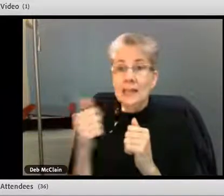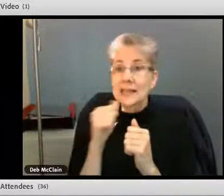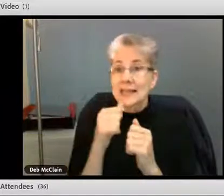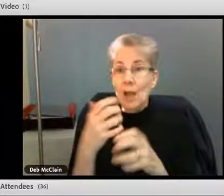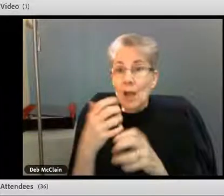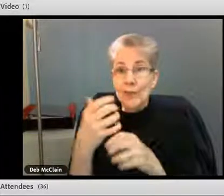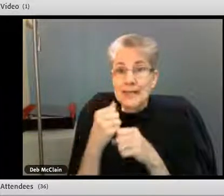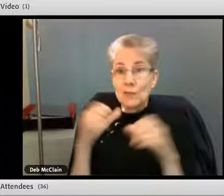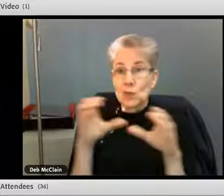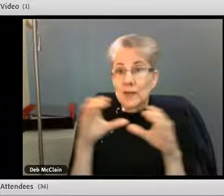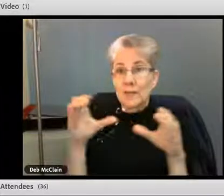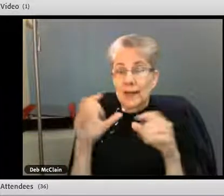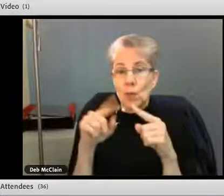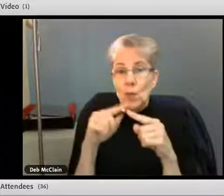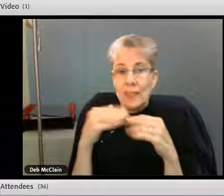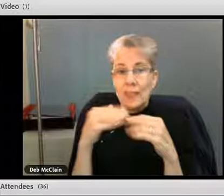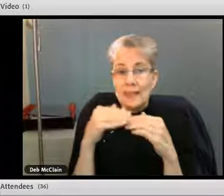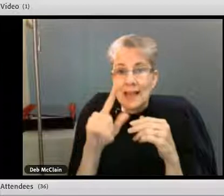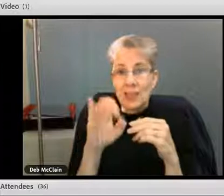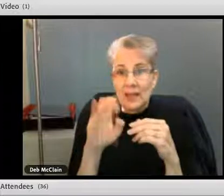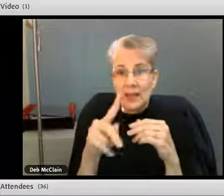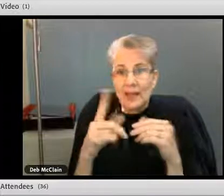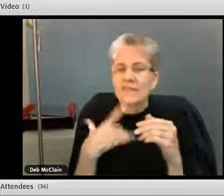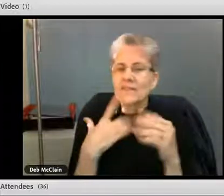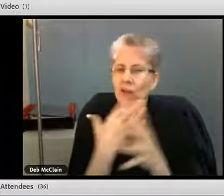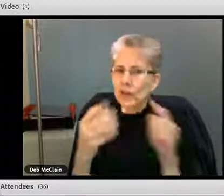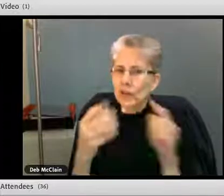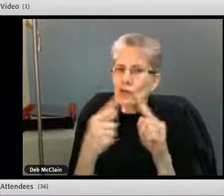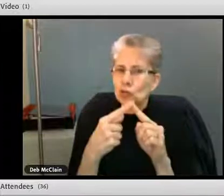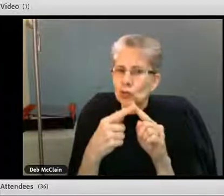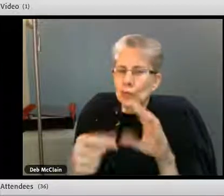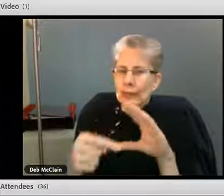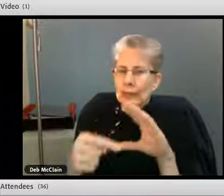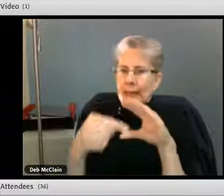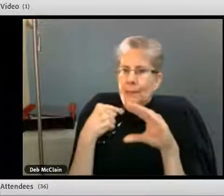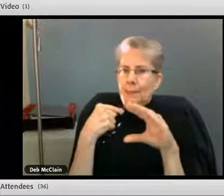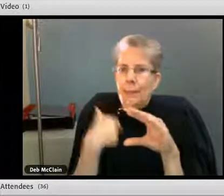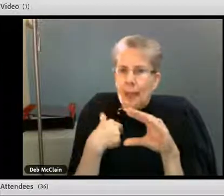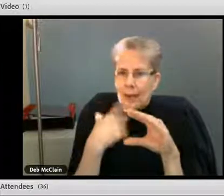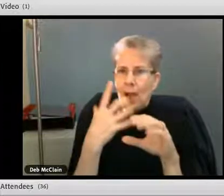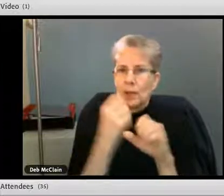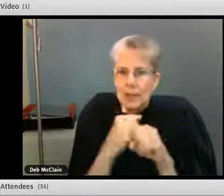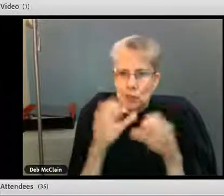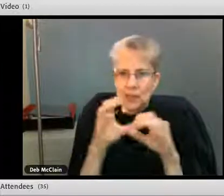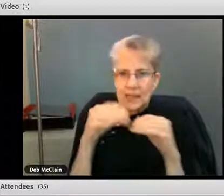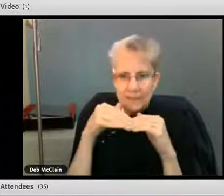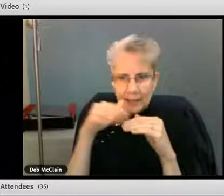feel free to e-mail me back, and I will get your certificate. It is not too late.